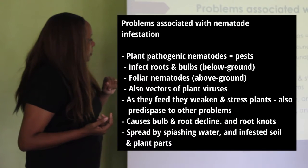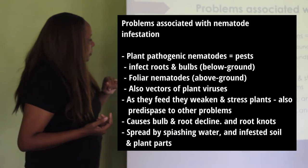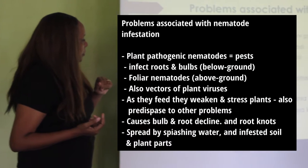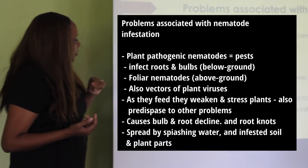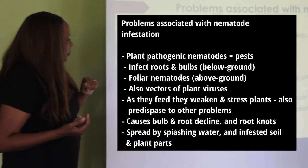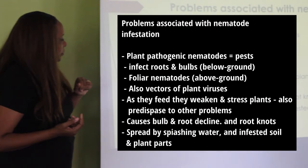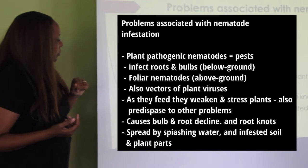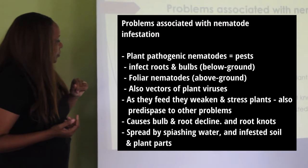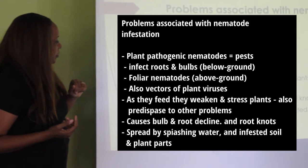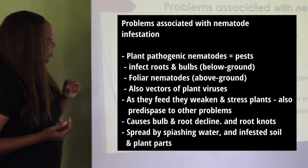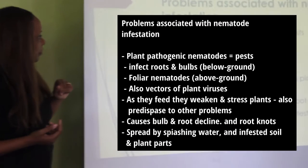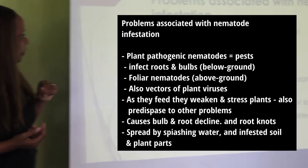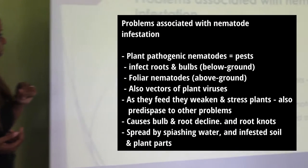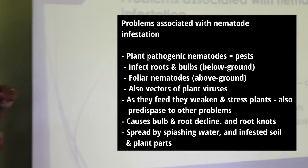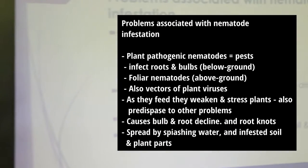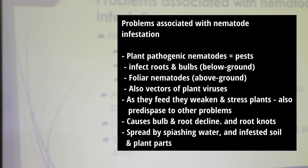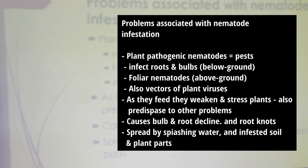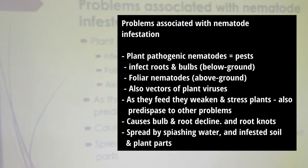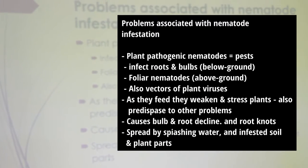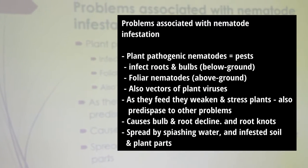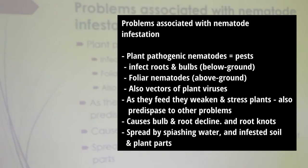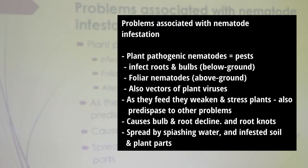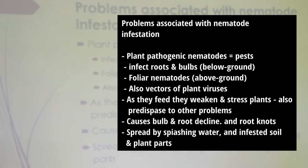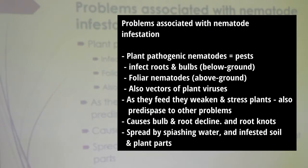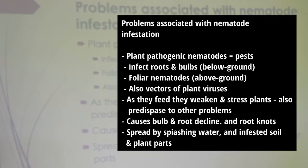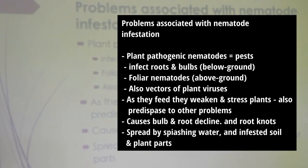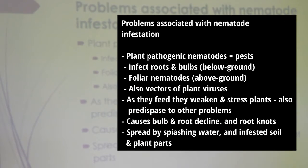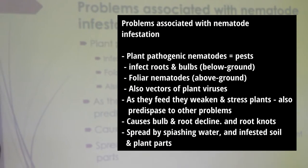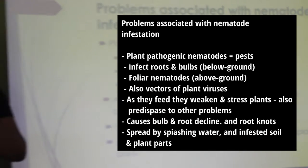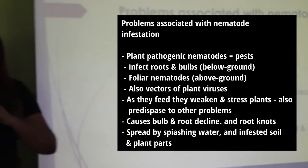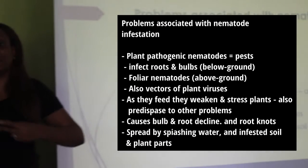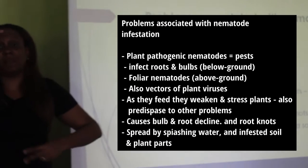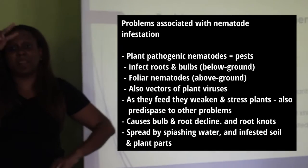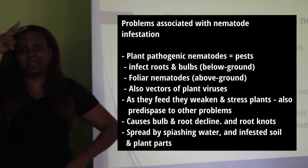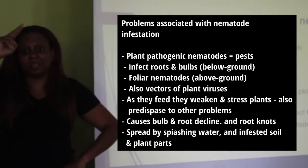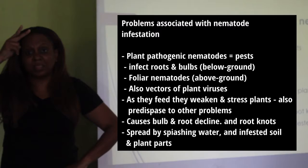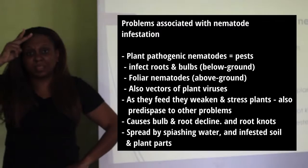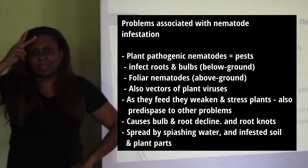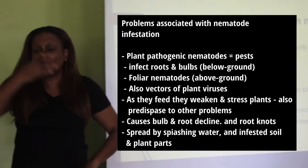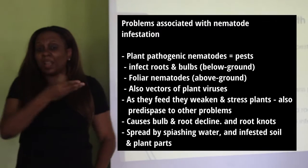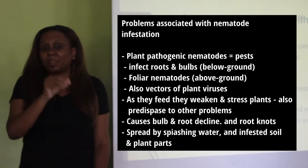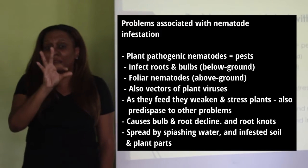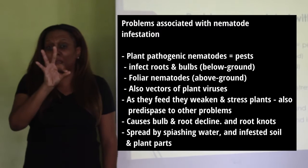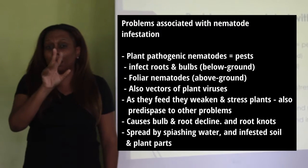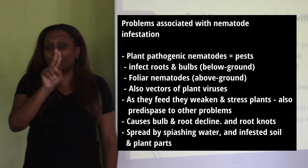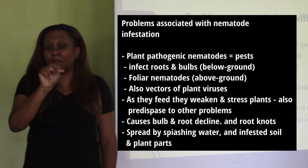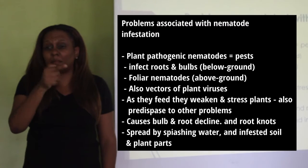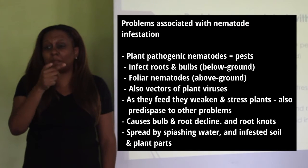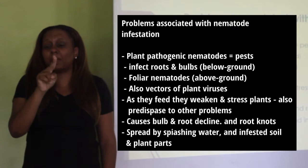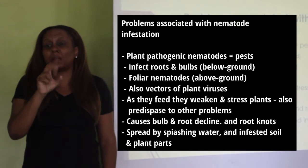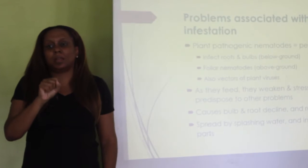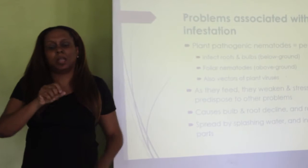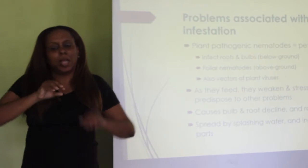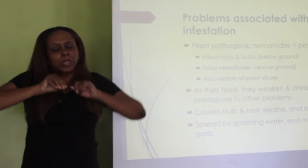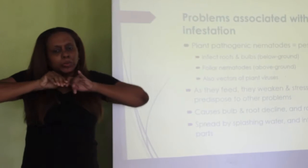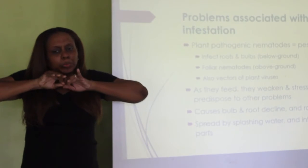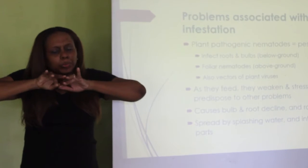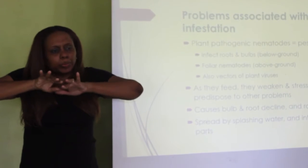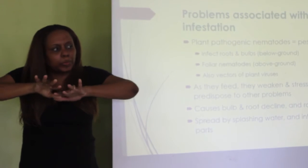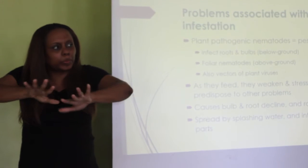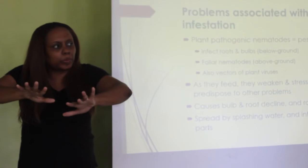it's one of those pathogens because these viruses and fungus are also transmitted not